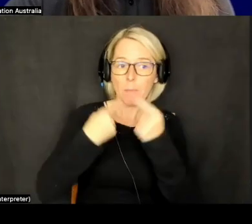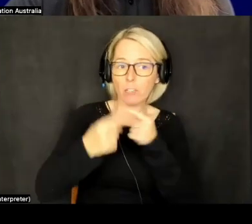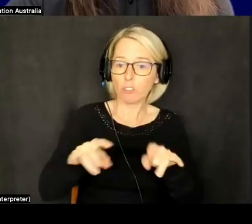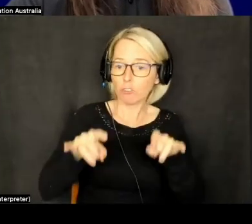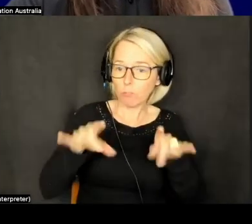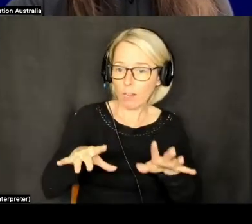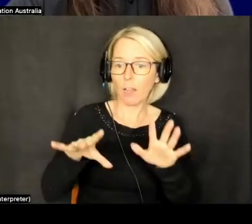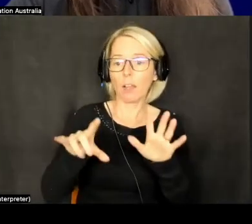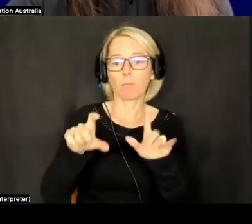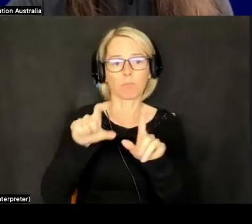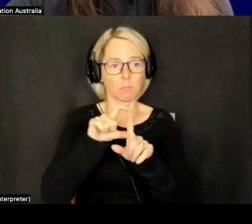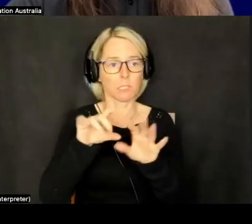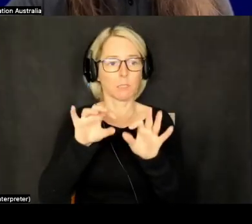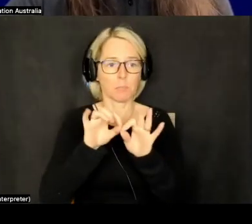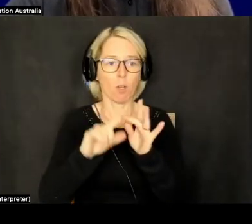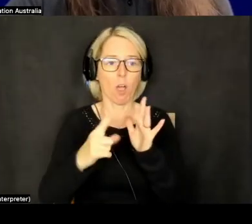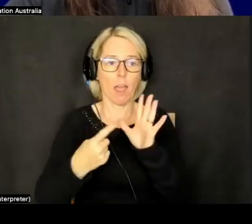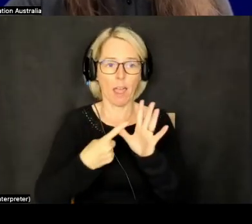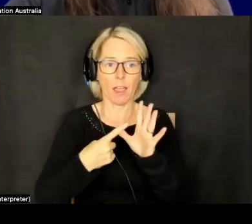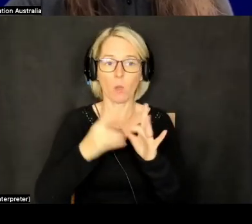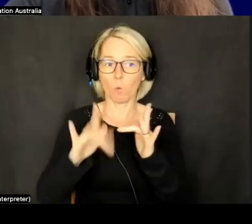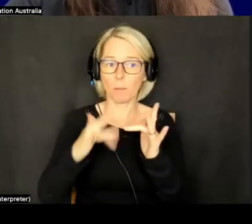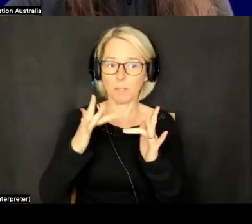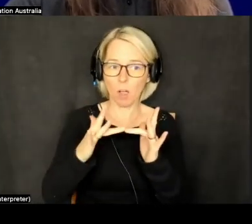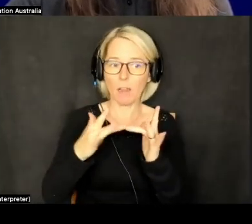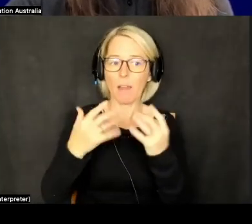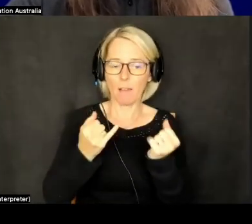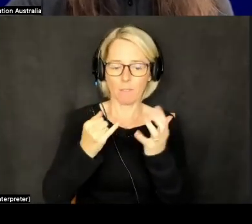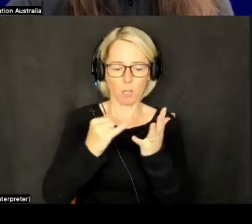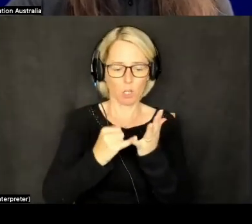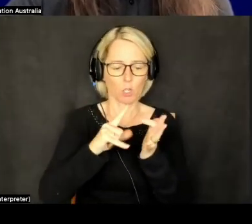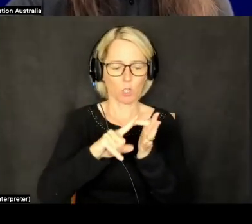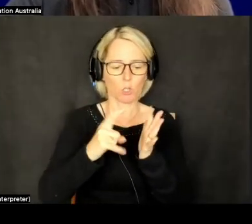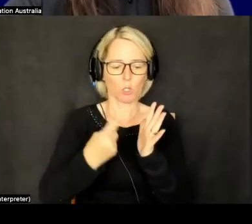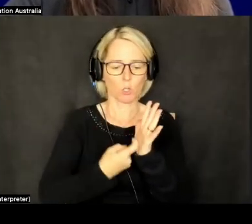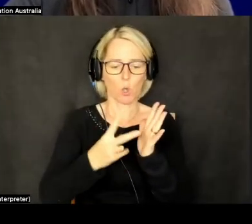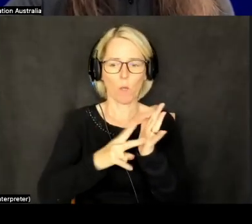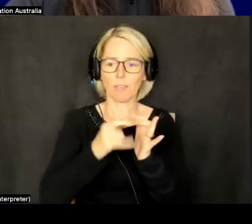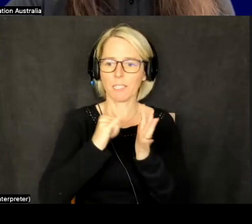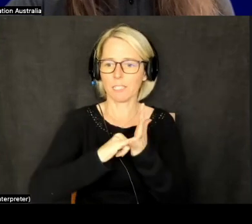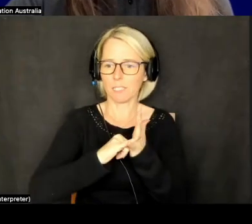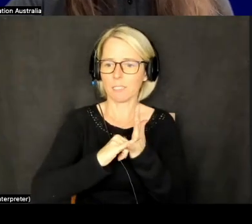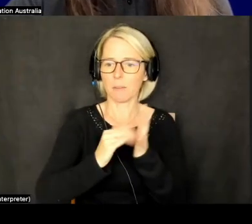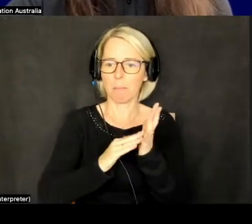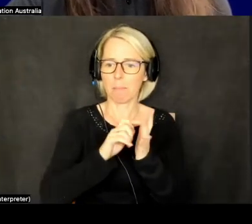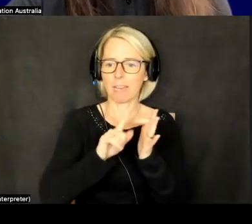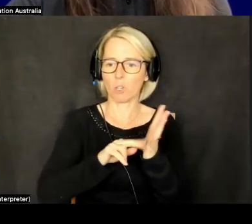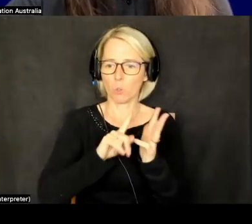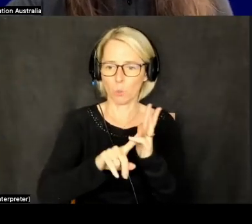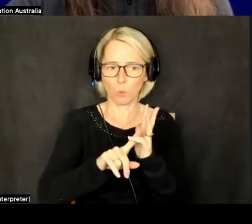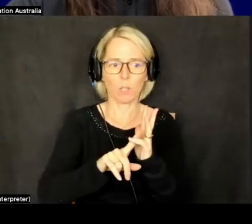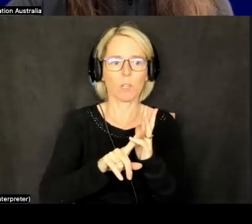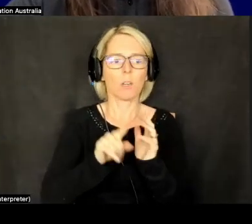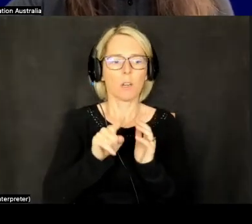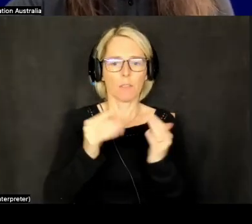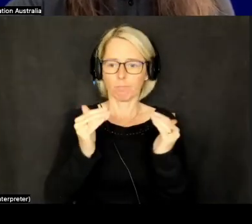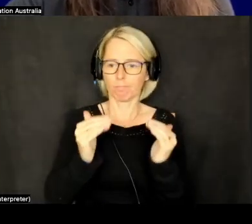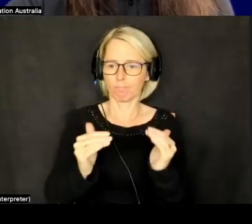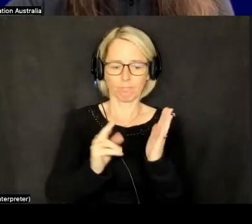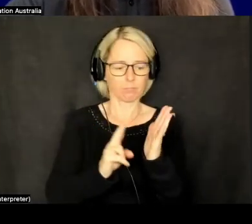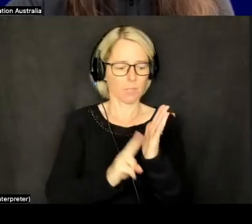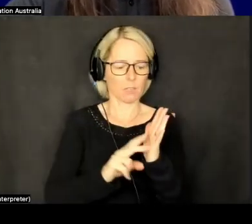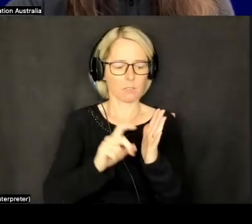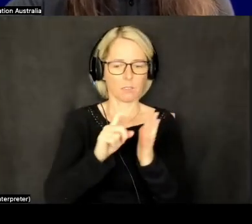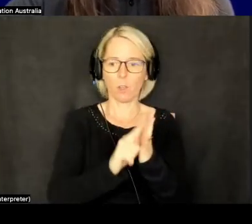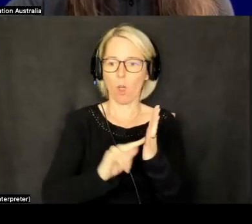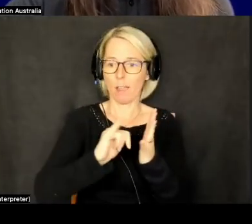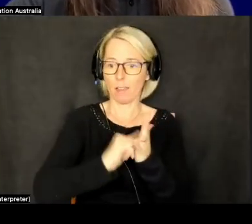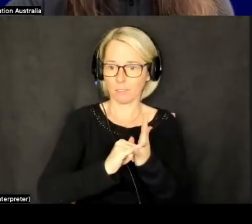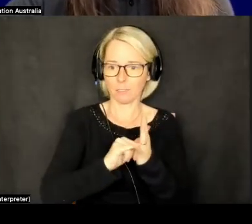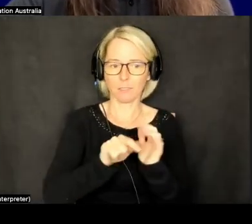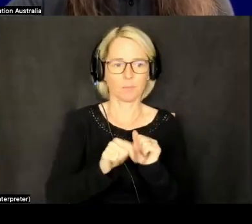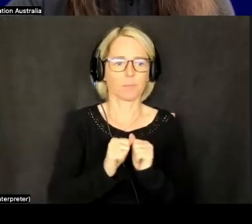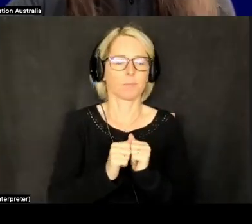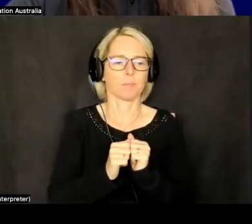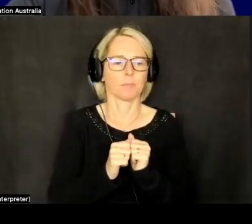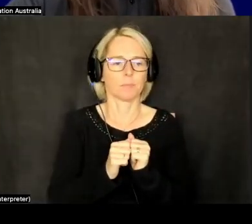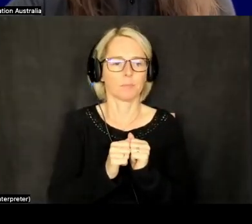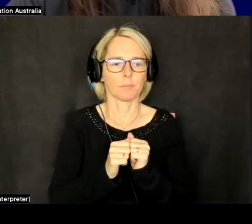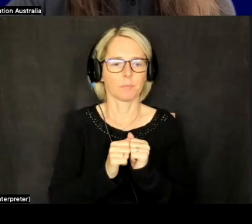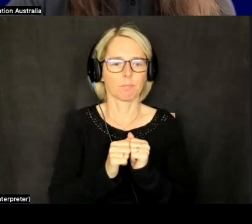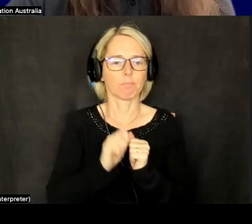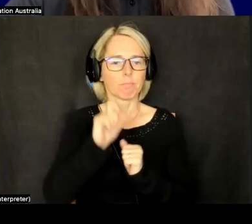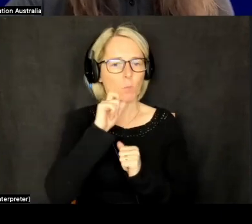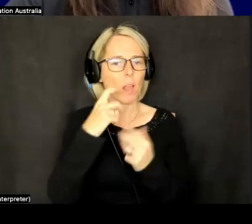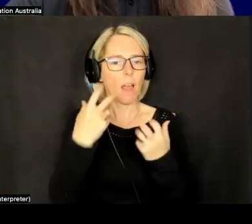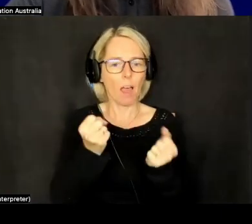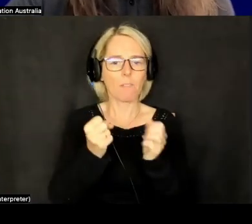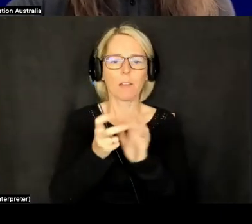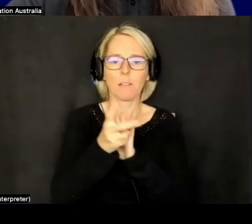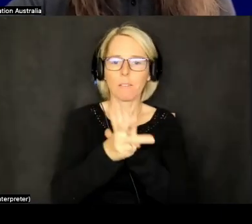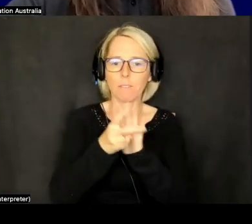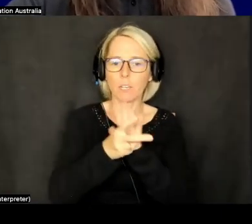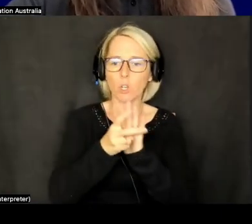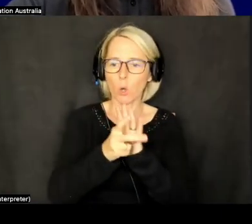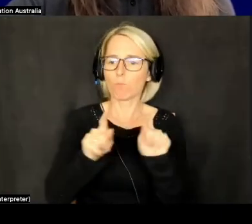if you go to the services menu and then into NDIS, you will find video presentations on a